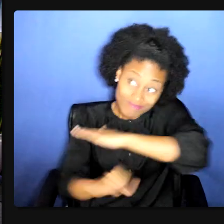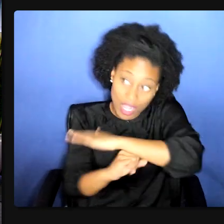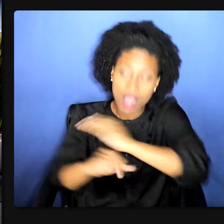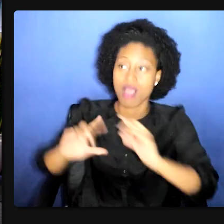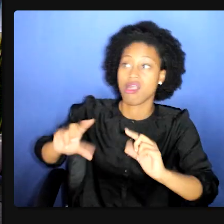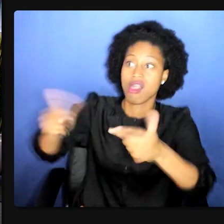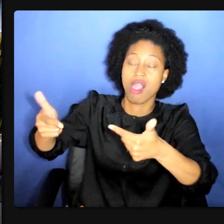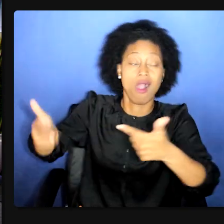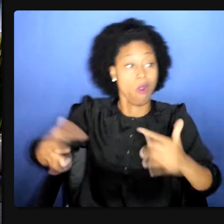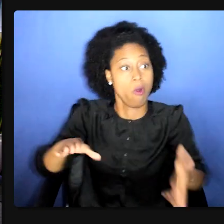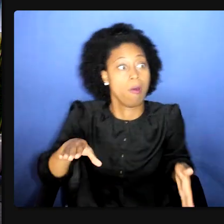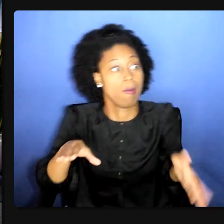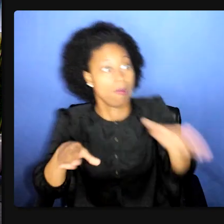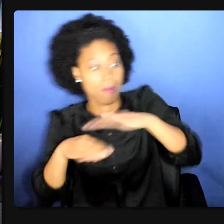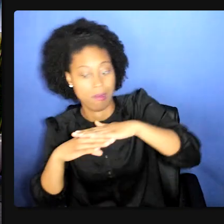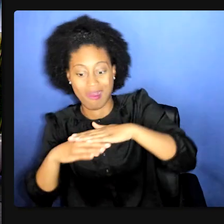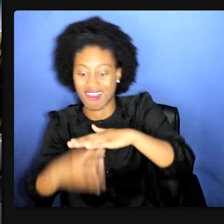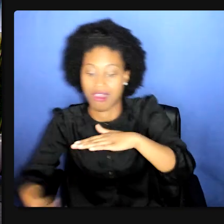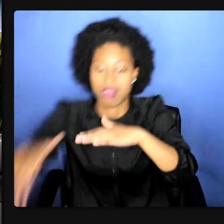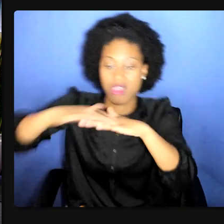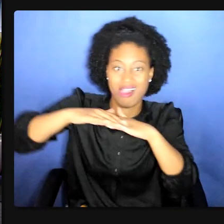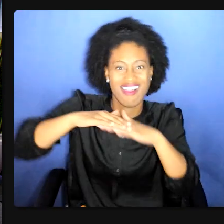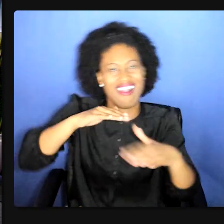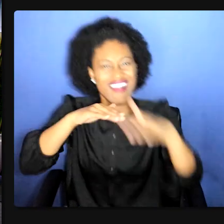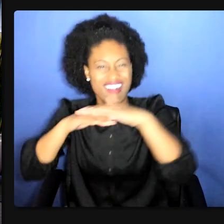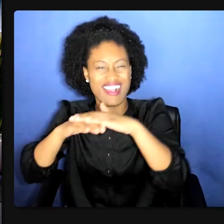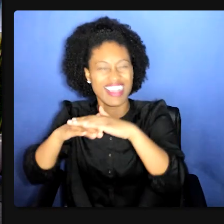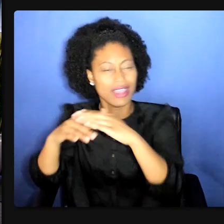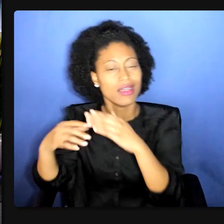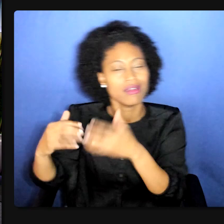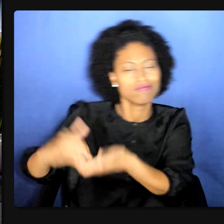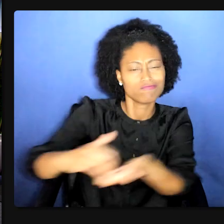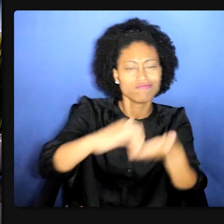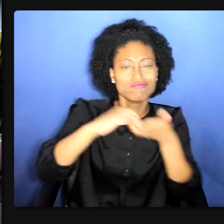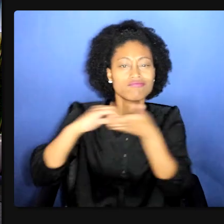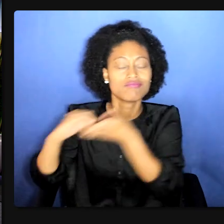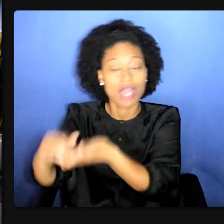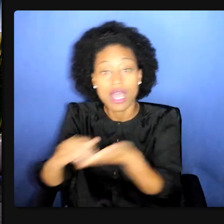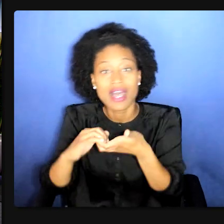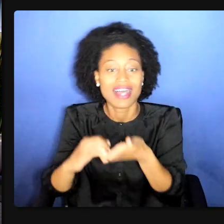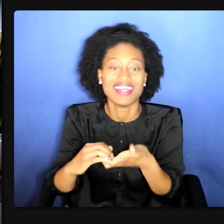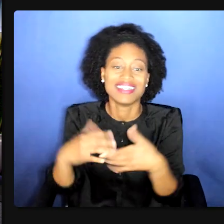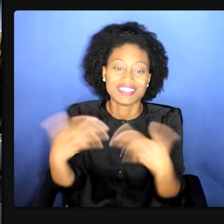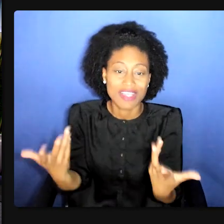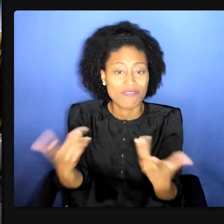application experience and and building on the work of our you know our friends around uh to just